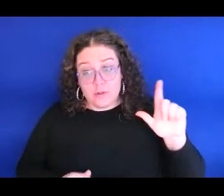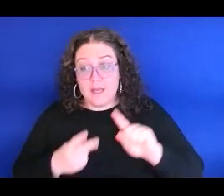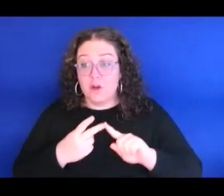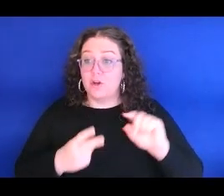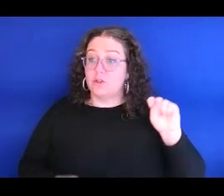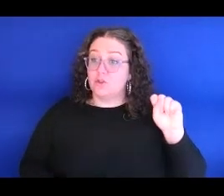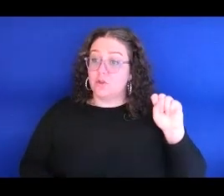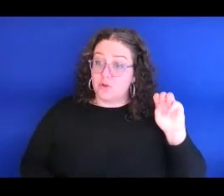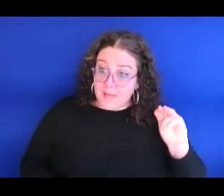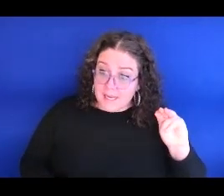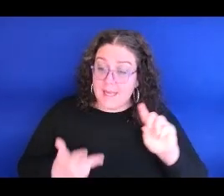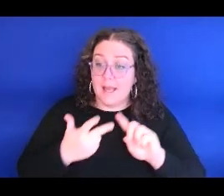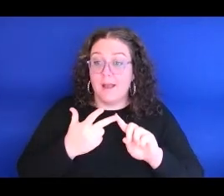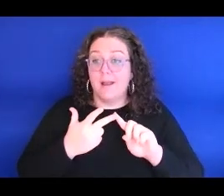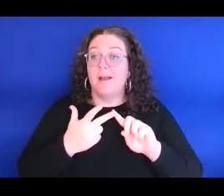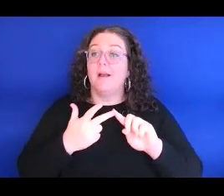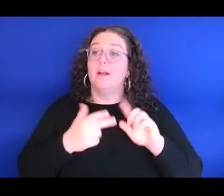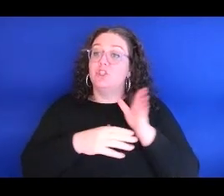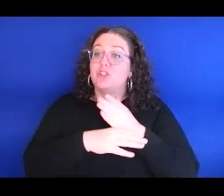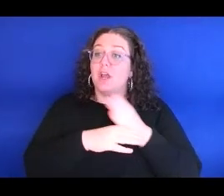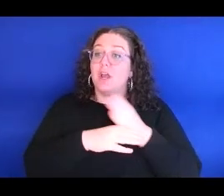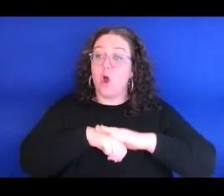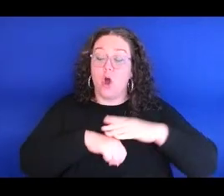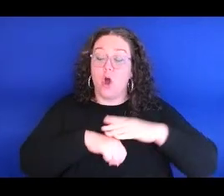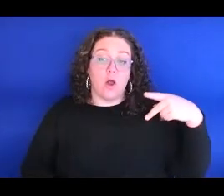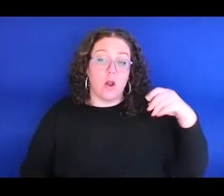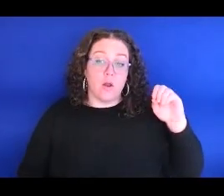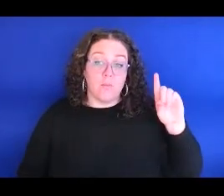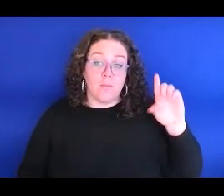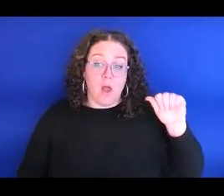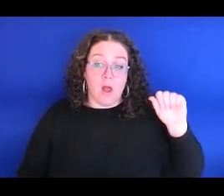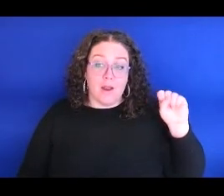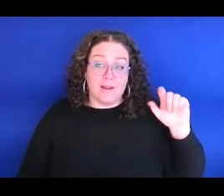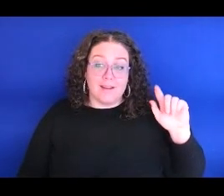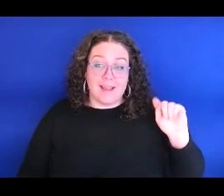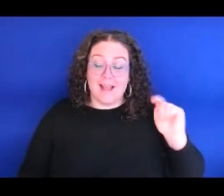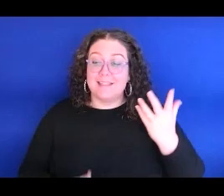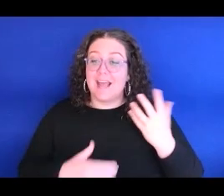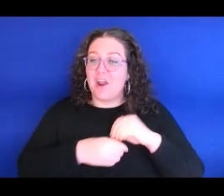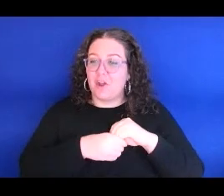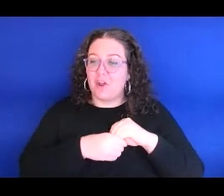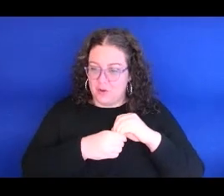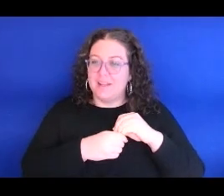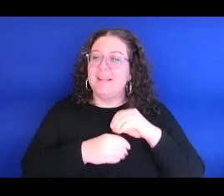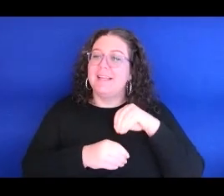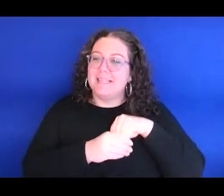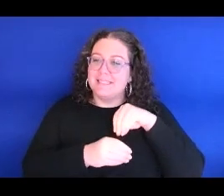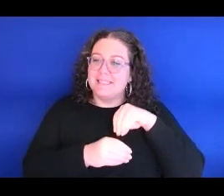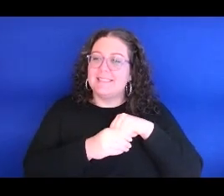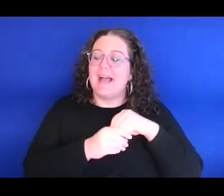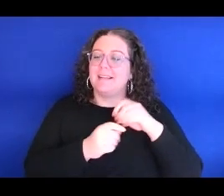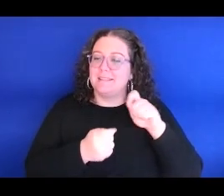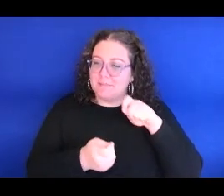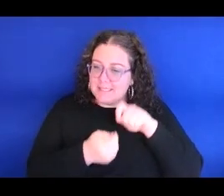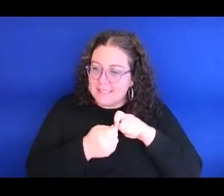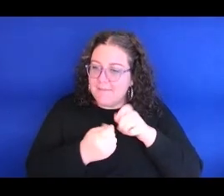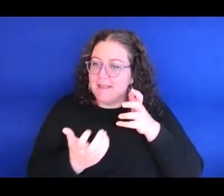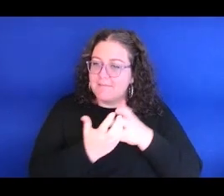VR Workforce Studio Podcast, and included in curated lists that reach DIF stakeholders.